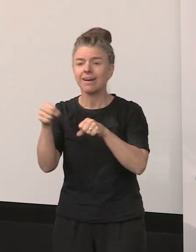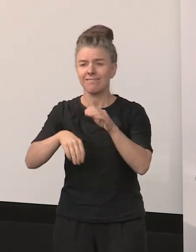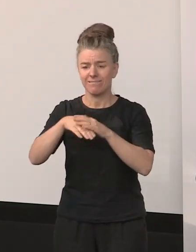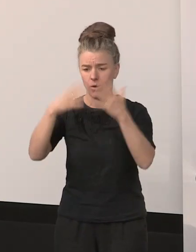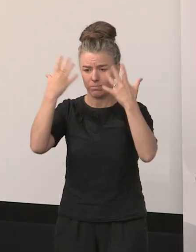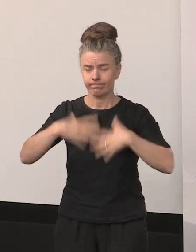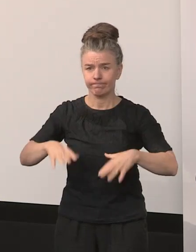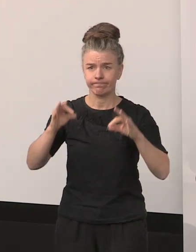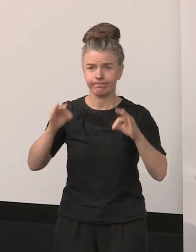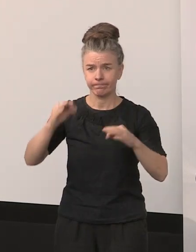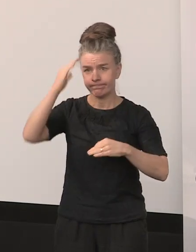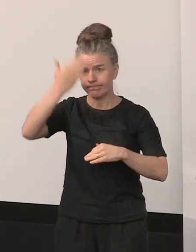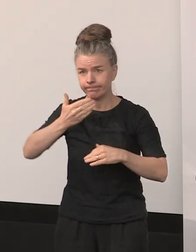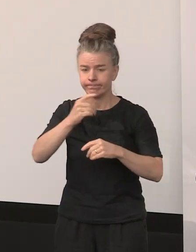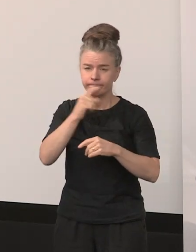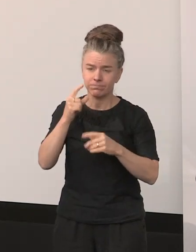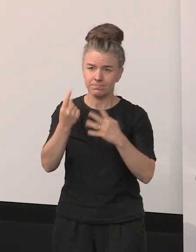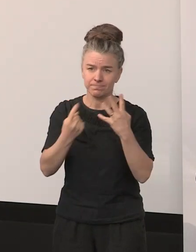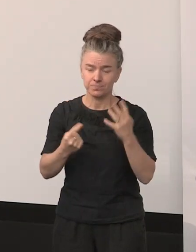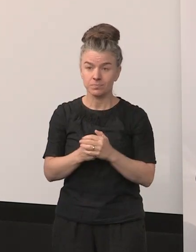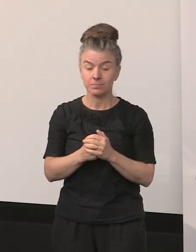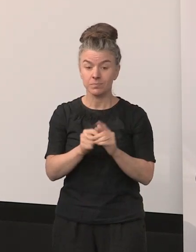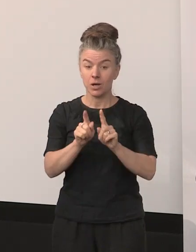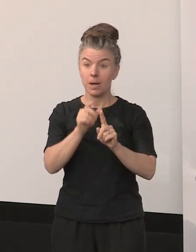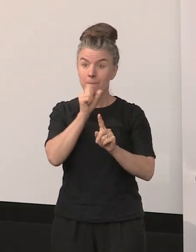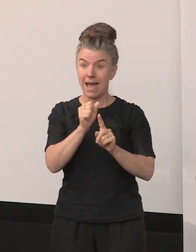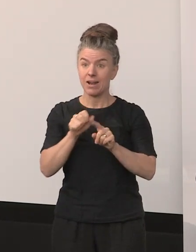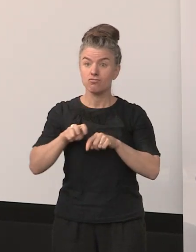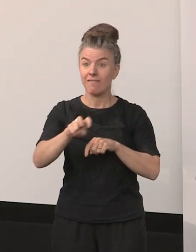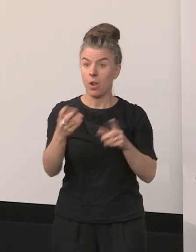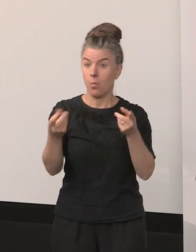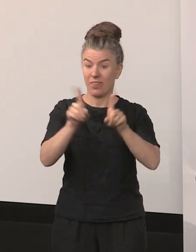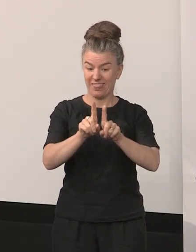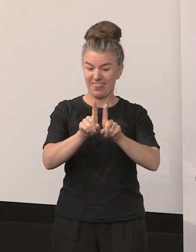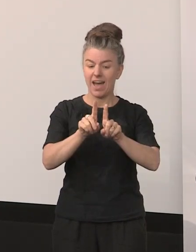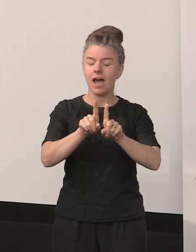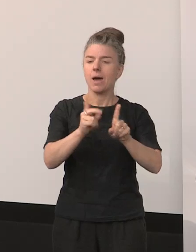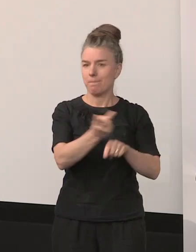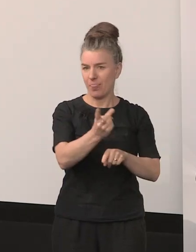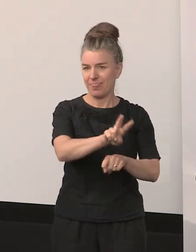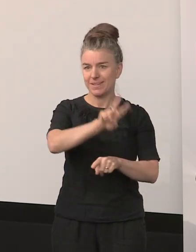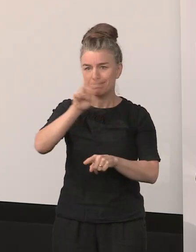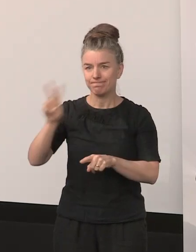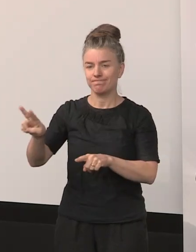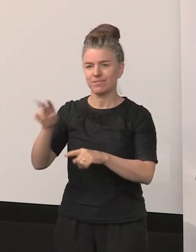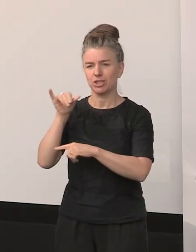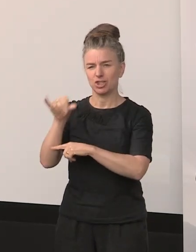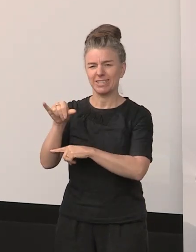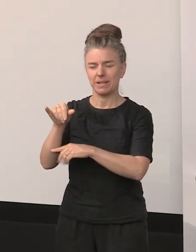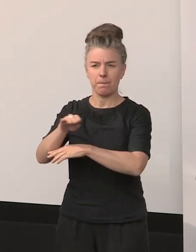quarantine facility in a van and, of course, those involved wearing full PPE. The man's travelling companion, who's